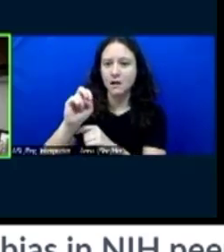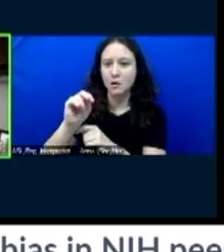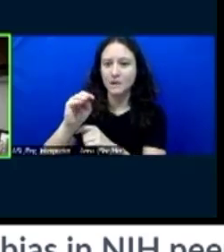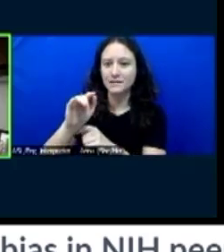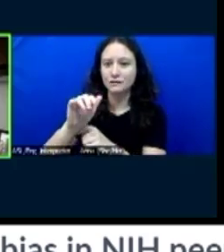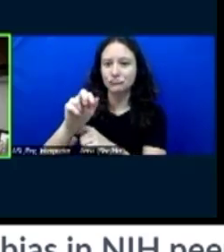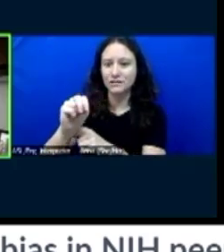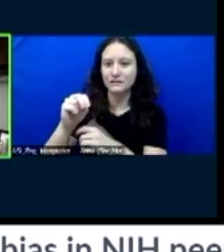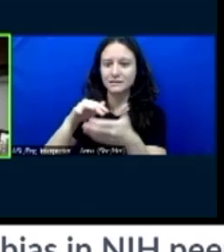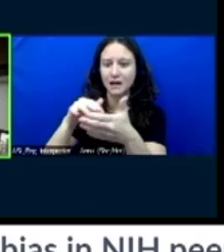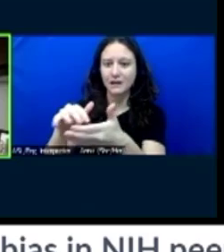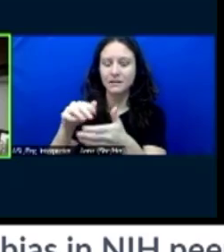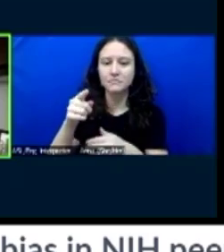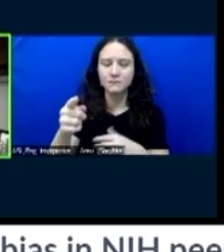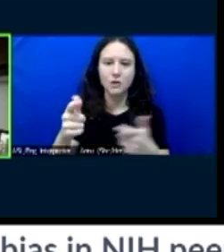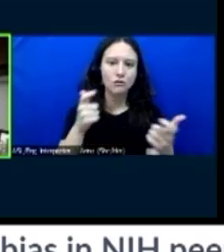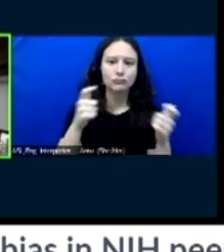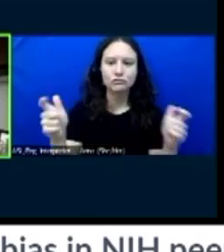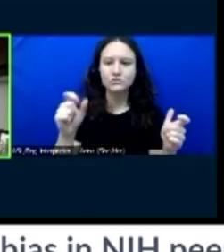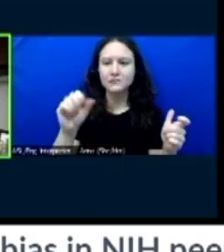is a large-scale experimental test